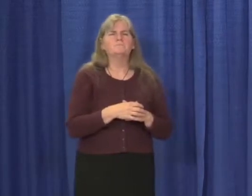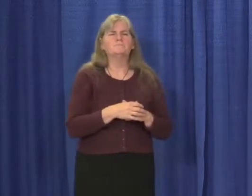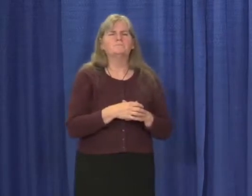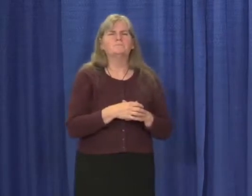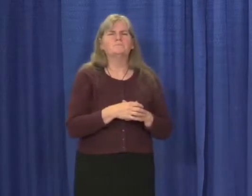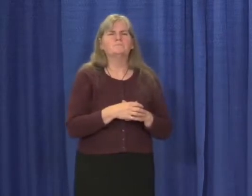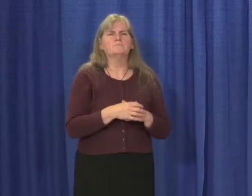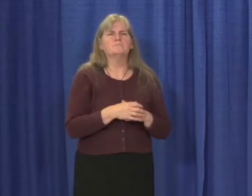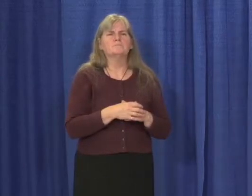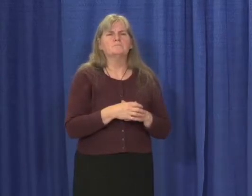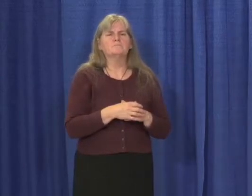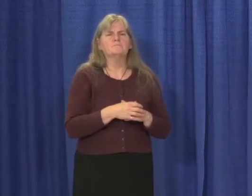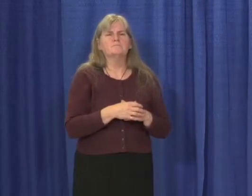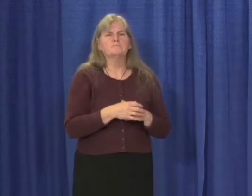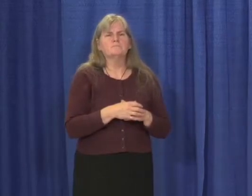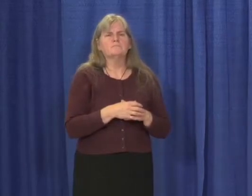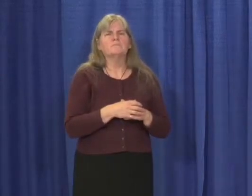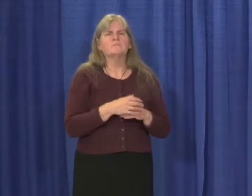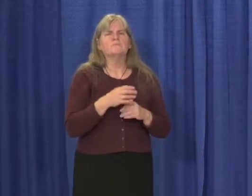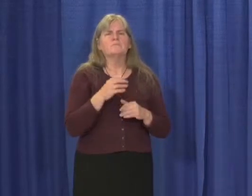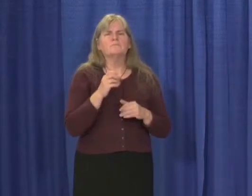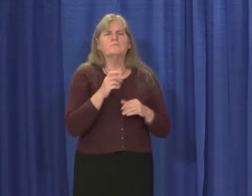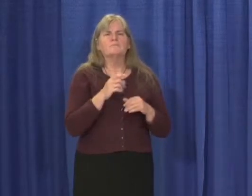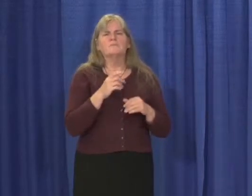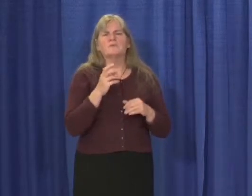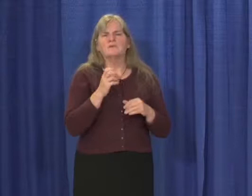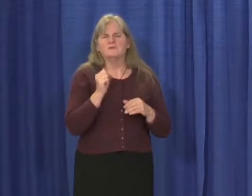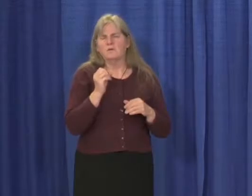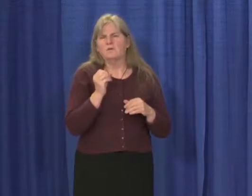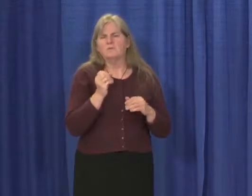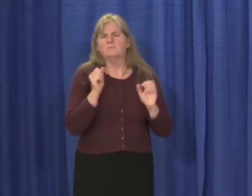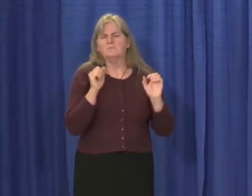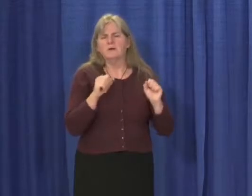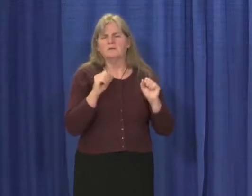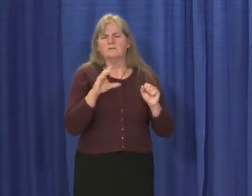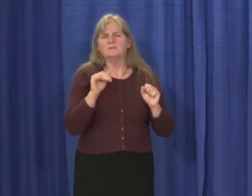where we no longer need the heavy hammers that have been